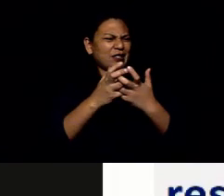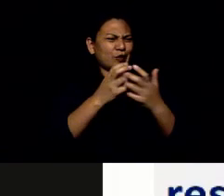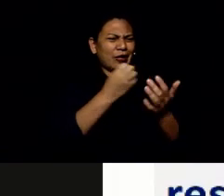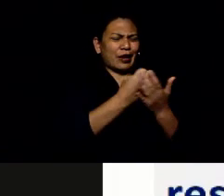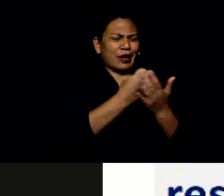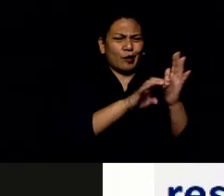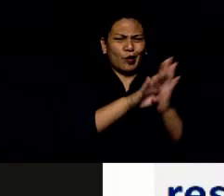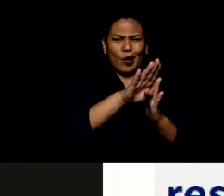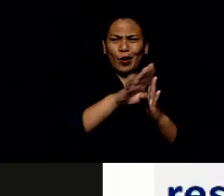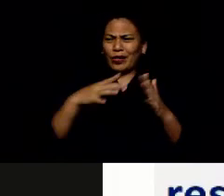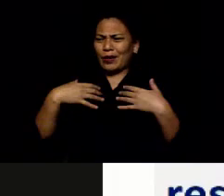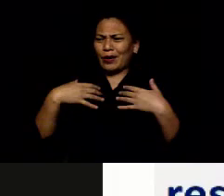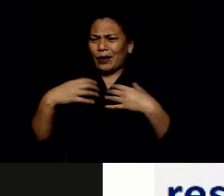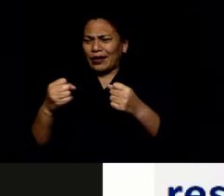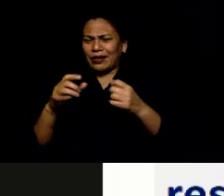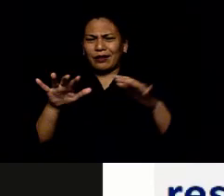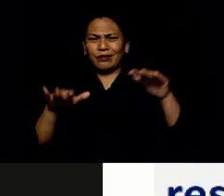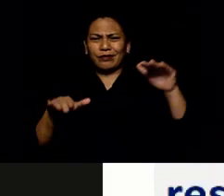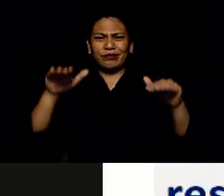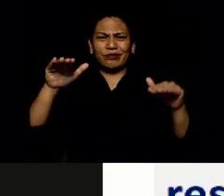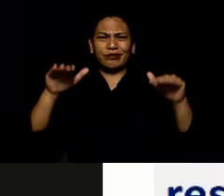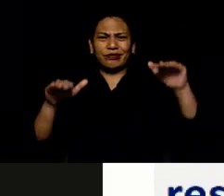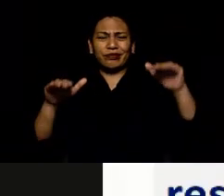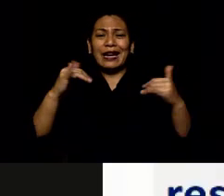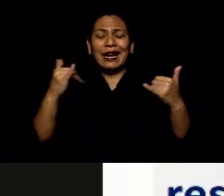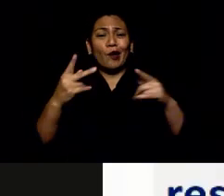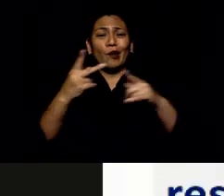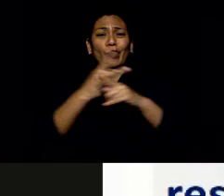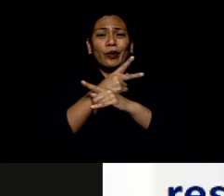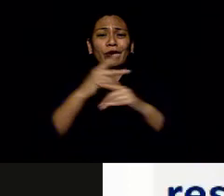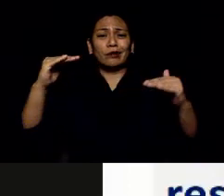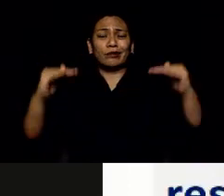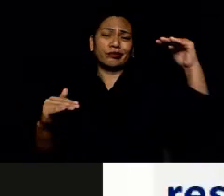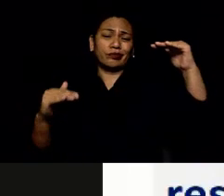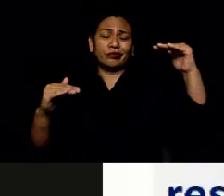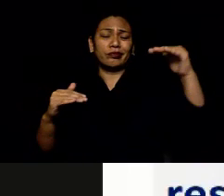We have this worsening inequality and we have a problem with, of, uh,